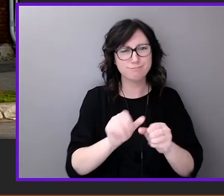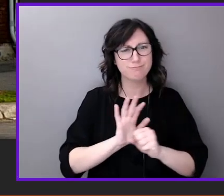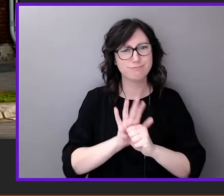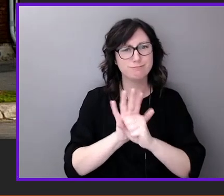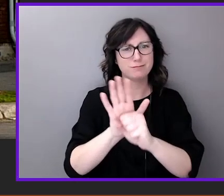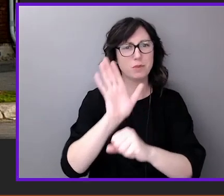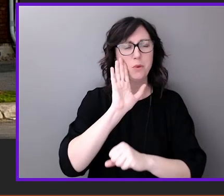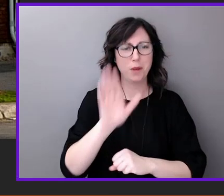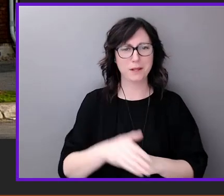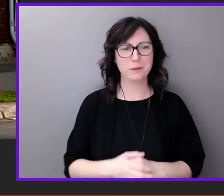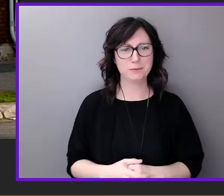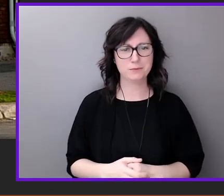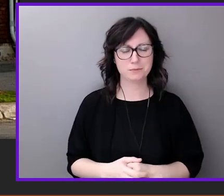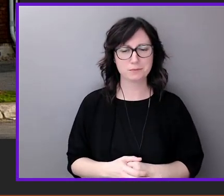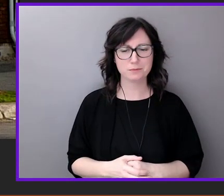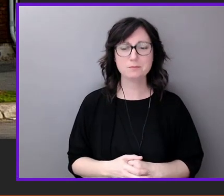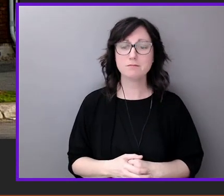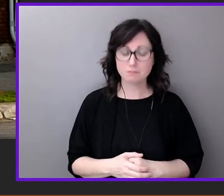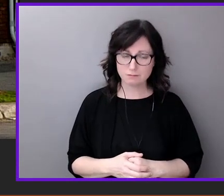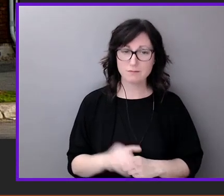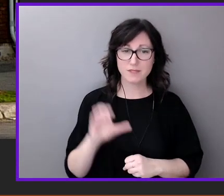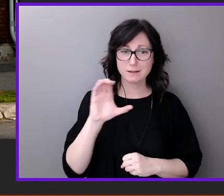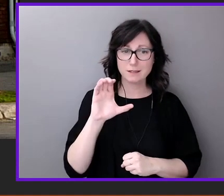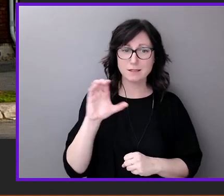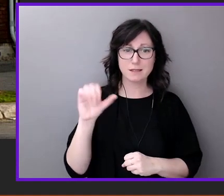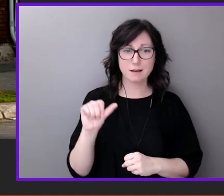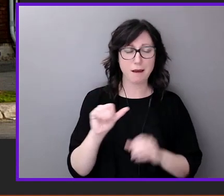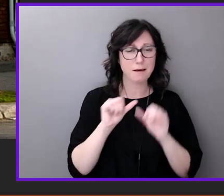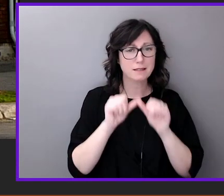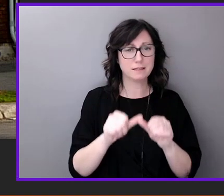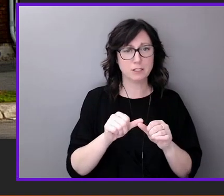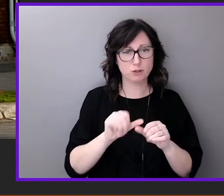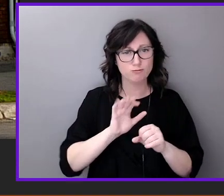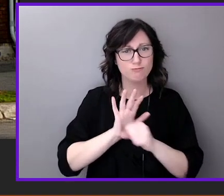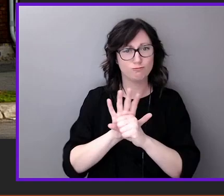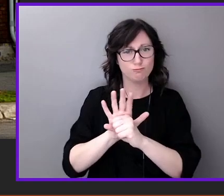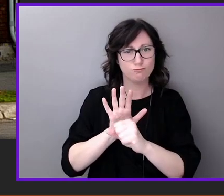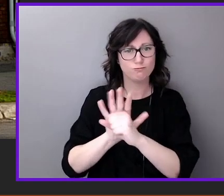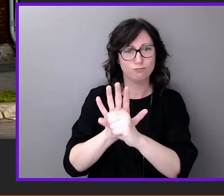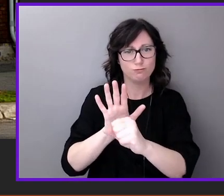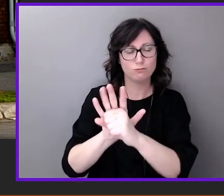Indeed, the Council needs to continue transforming to build on what was done